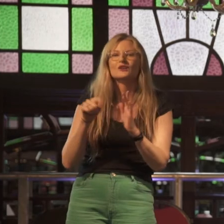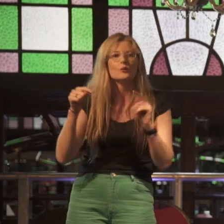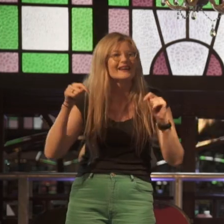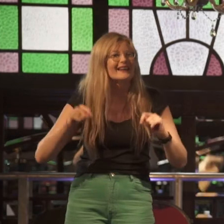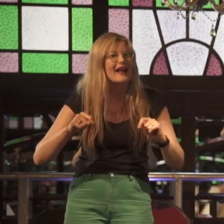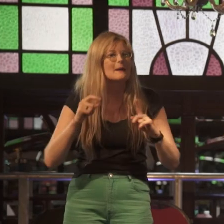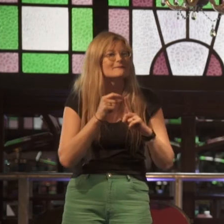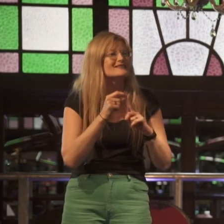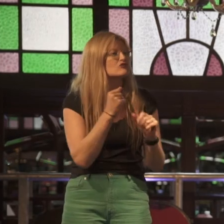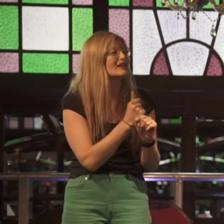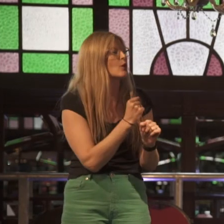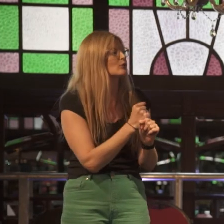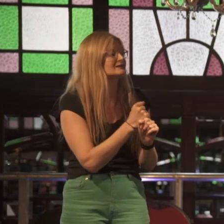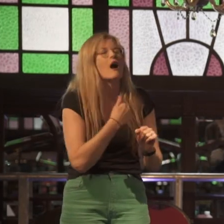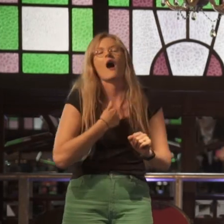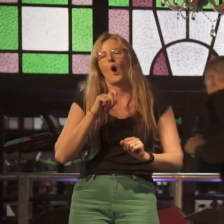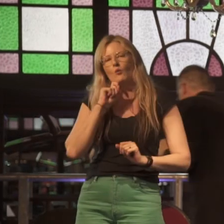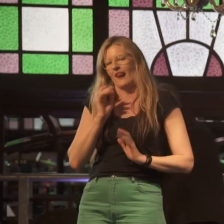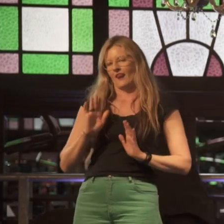No. Okay, well I'll do it.